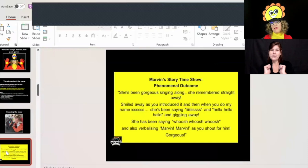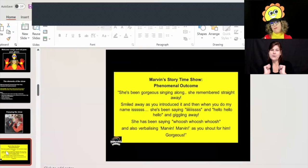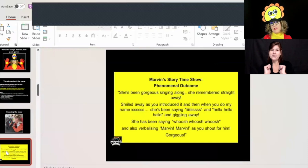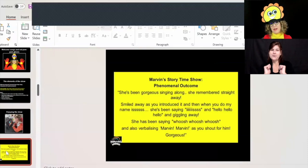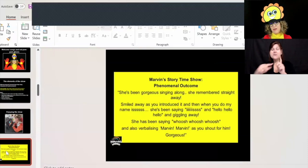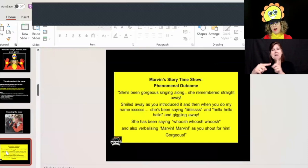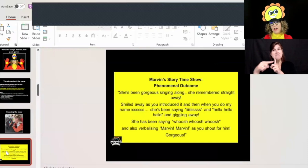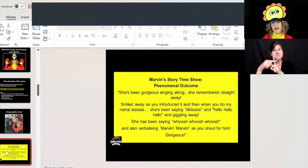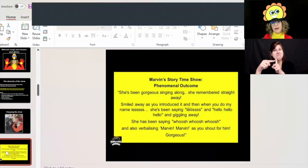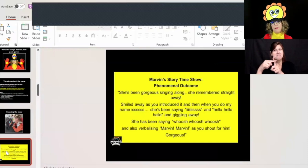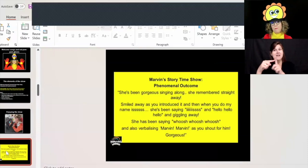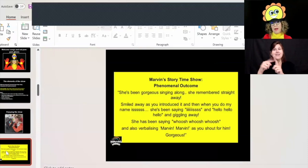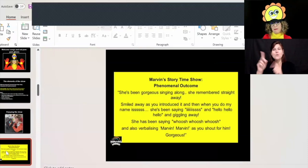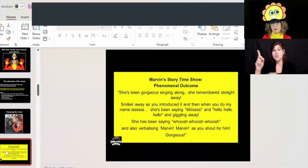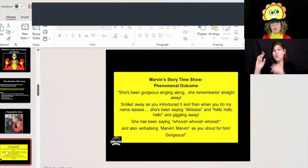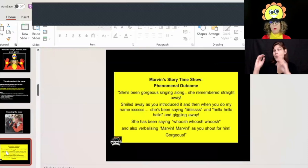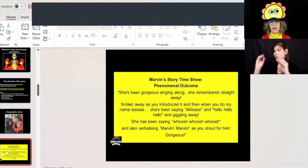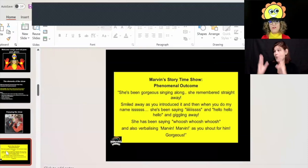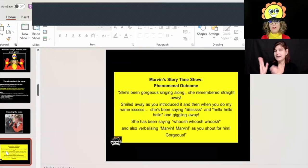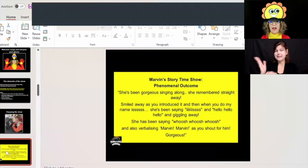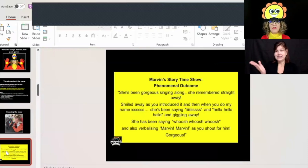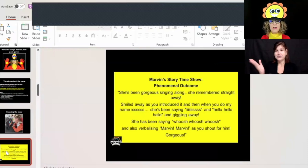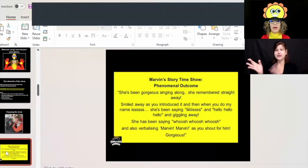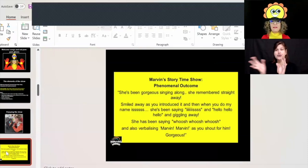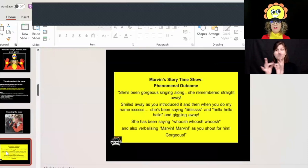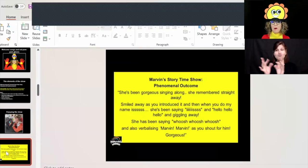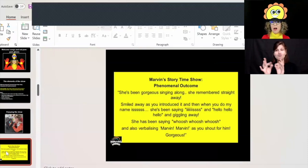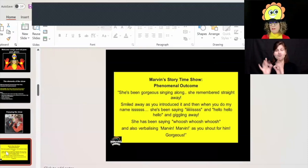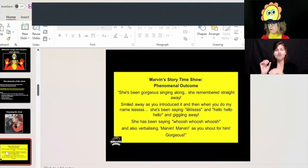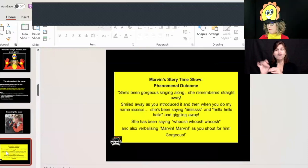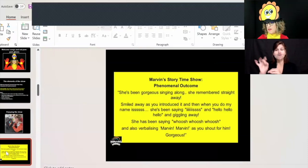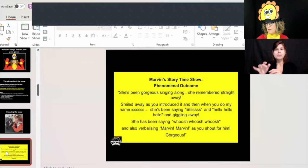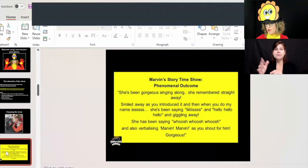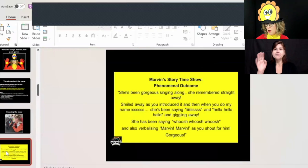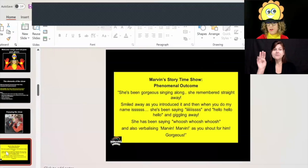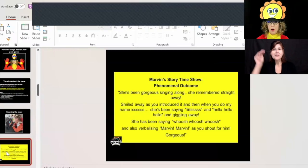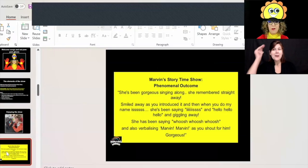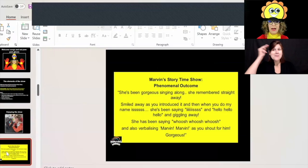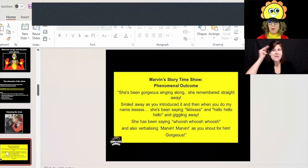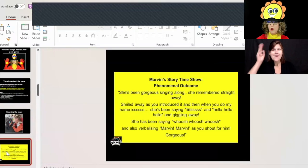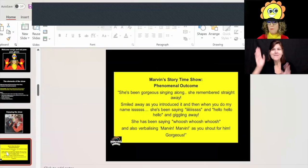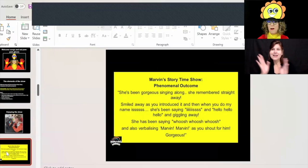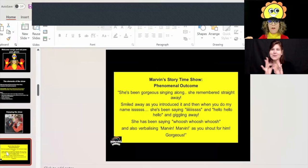This is from a teacher in a school and she said, it says "'Marvin's Story Time Show': Phenomenal Outcome."